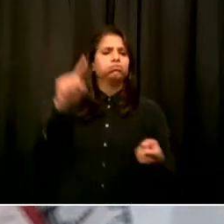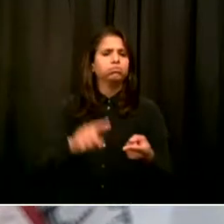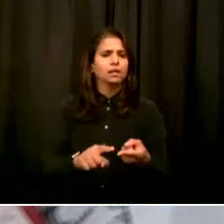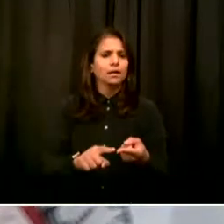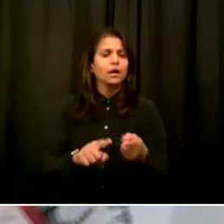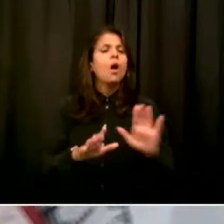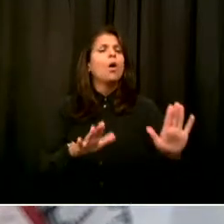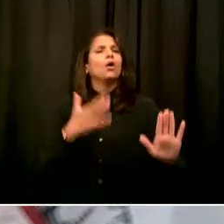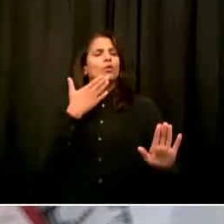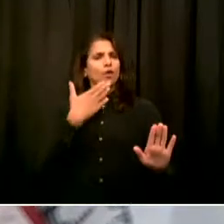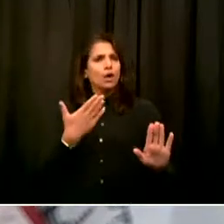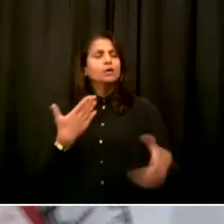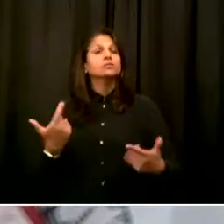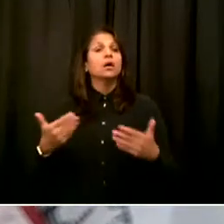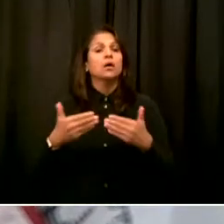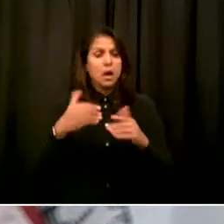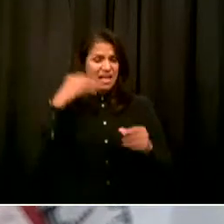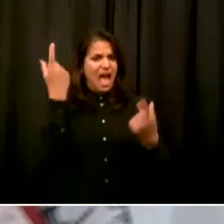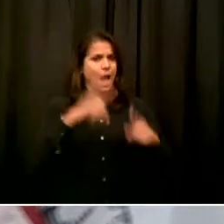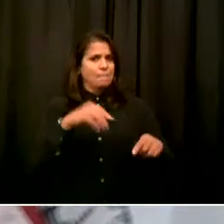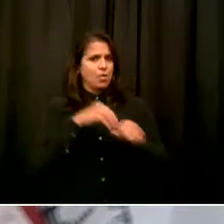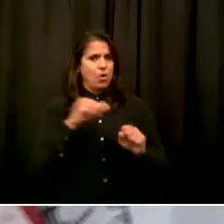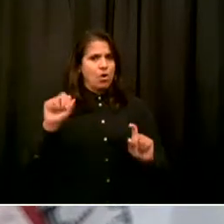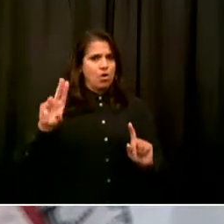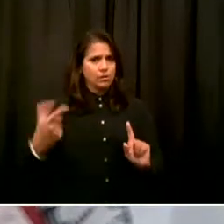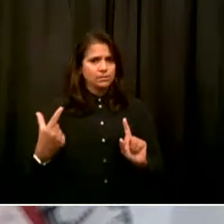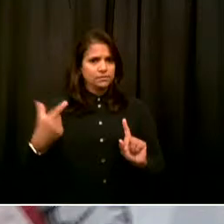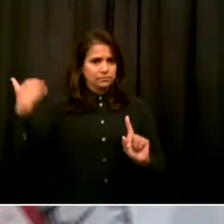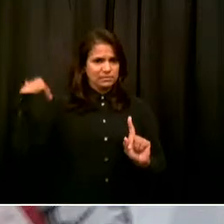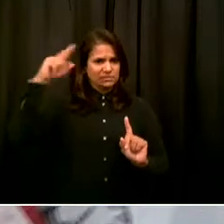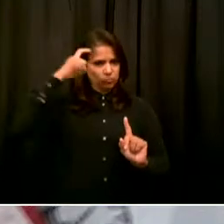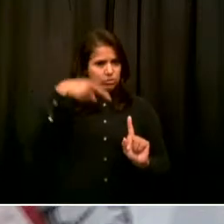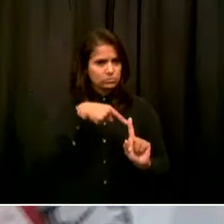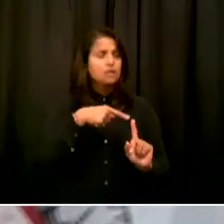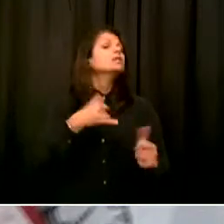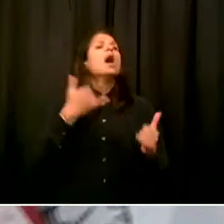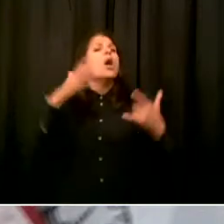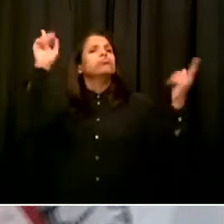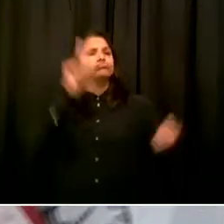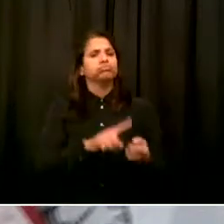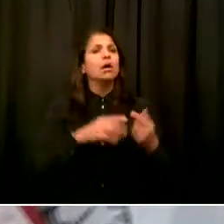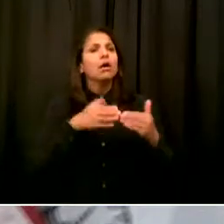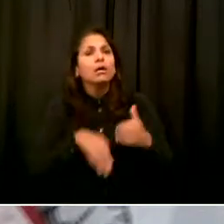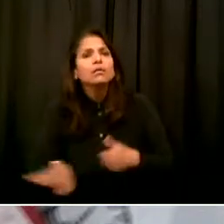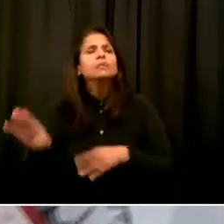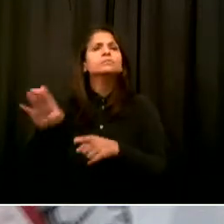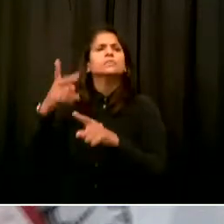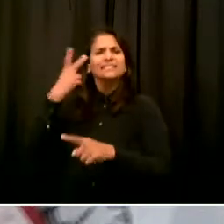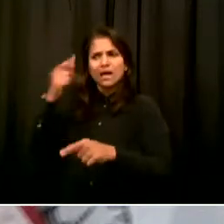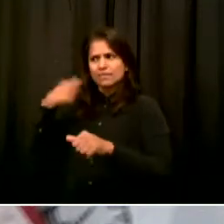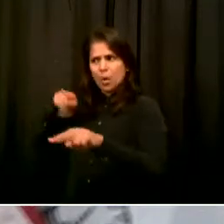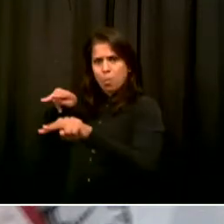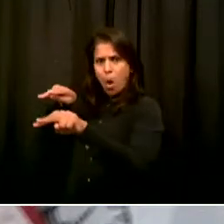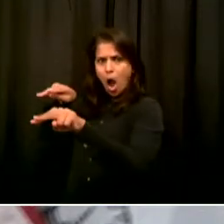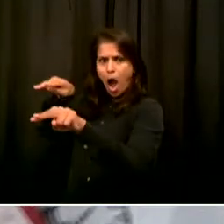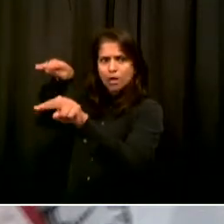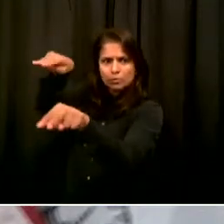SOUTHEAST QUEENS. THAT APPROACH WORKED AND THAT T APPROACHES WHAT WE WILL EMPLOY